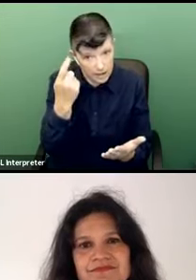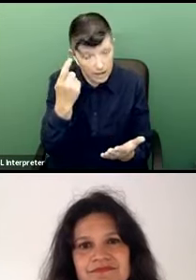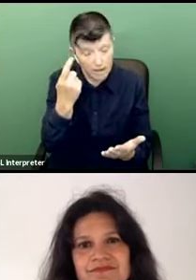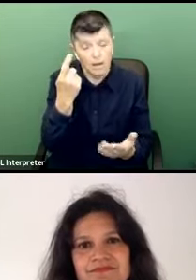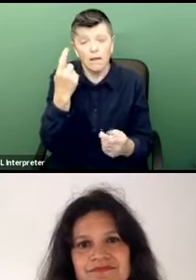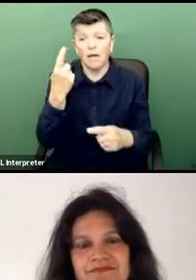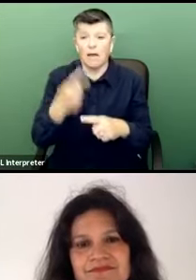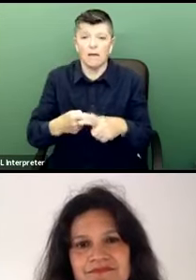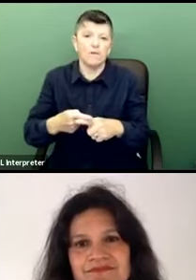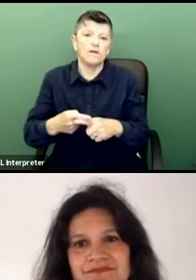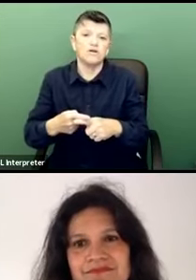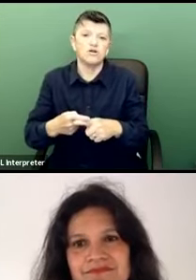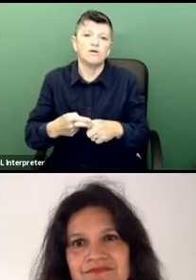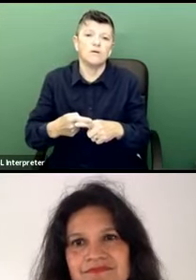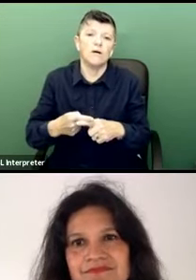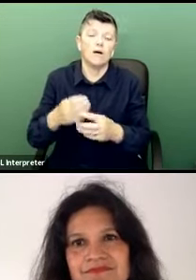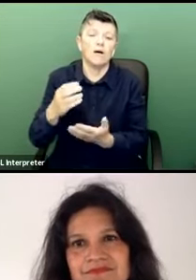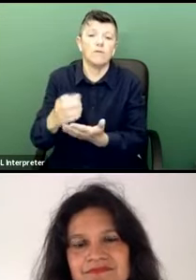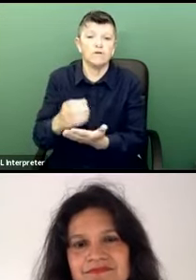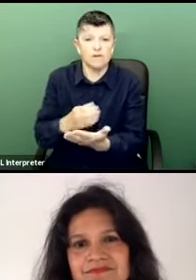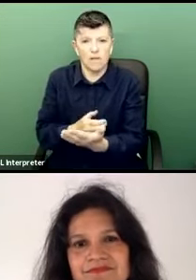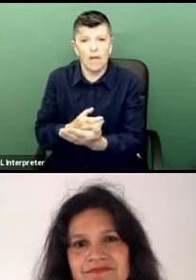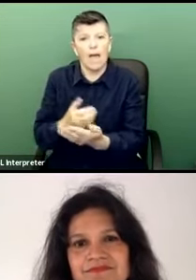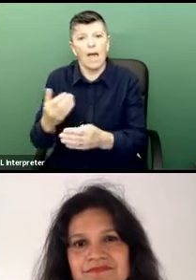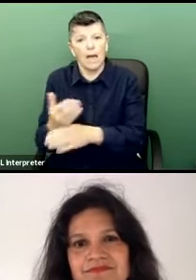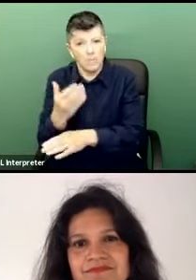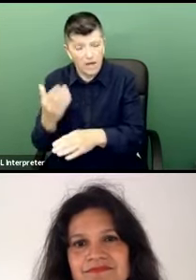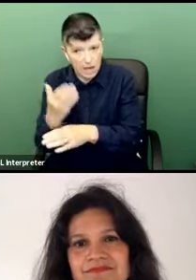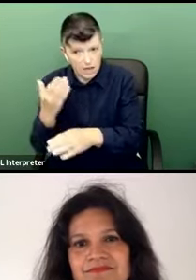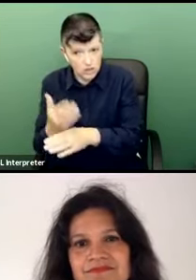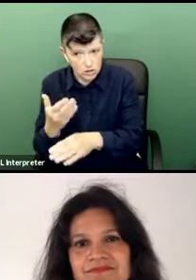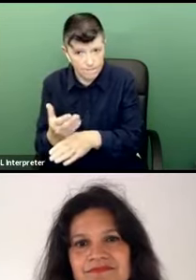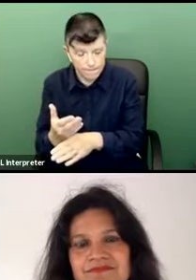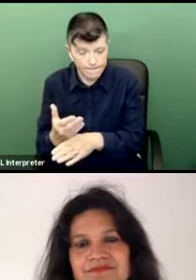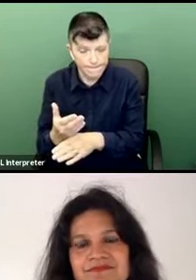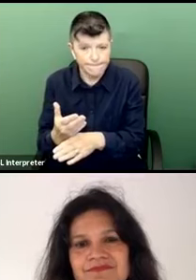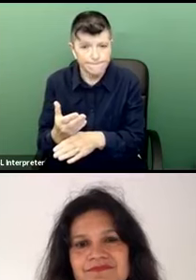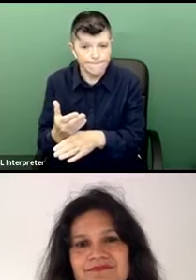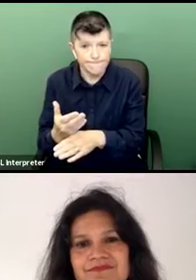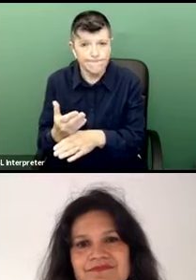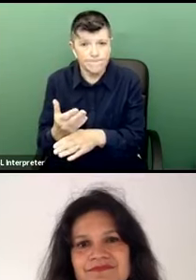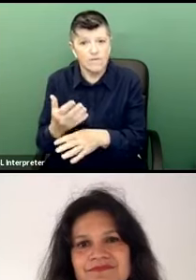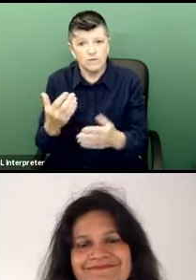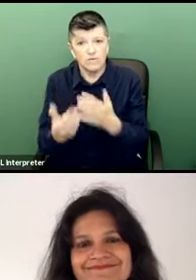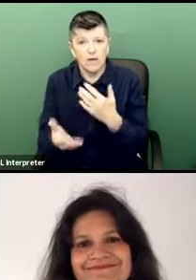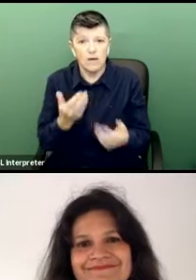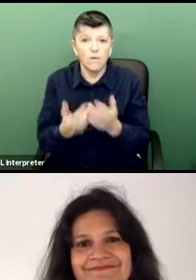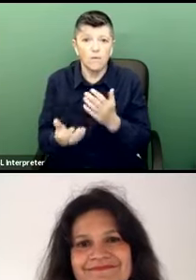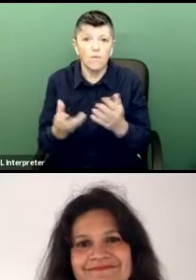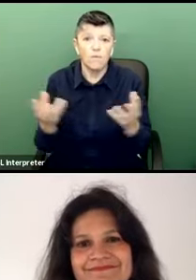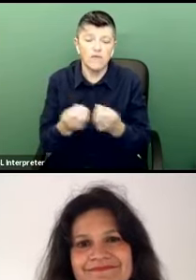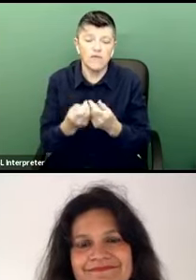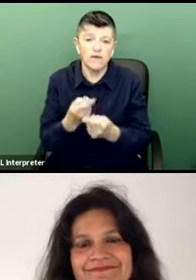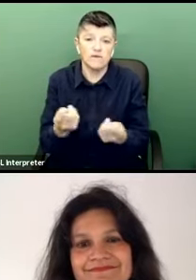in school all my uncles were in jail not because they'd done anything but the British thought this was India